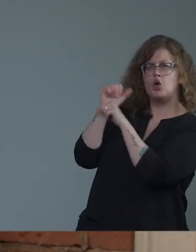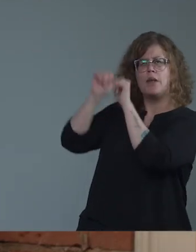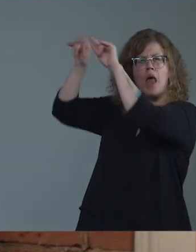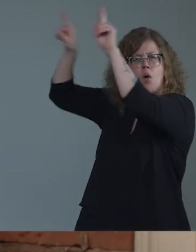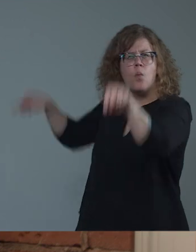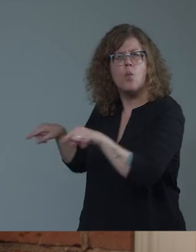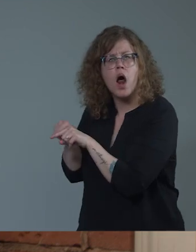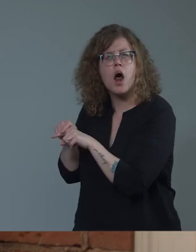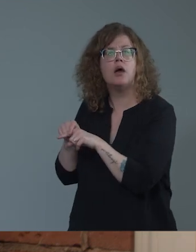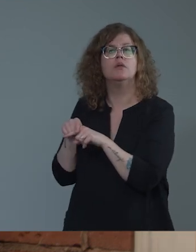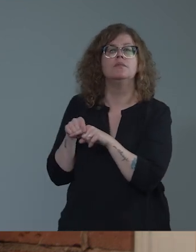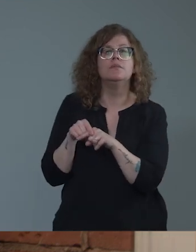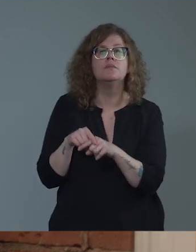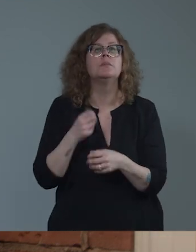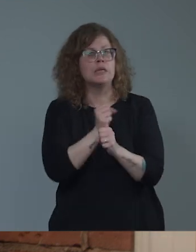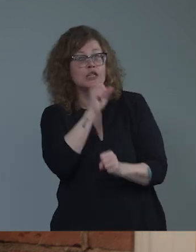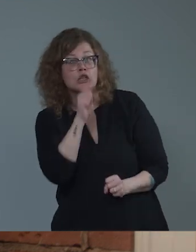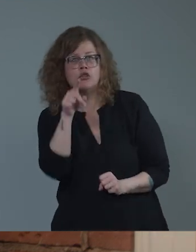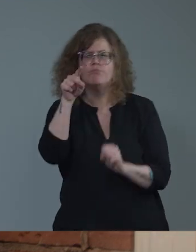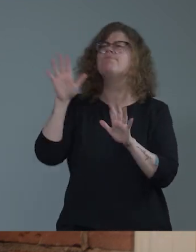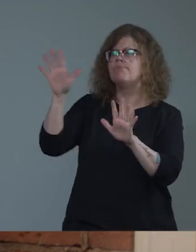to use this wall, but oh my goodness, they're going to tear down this building. What can we